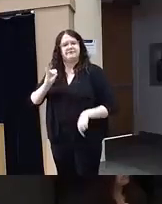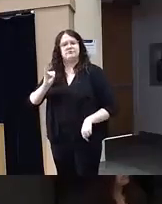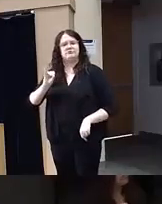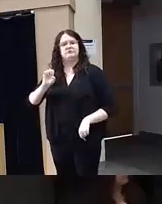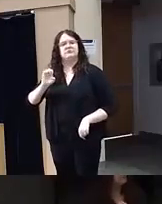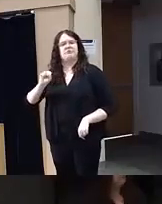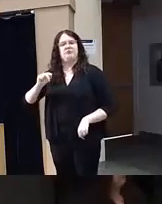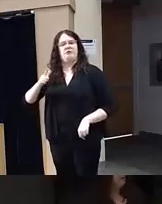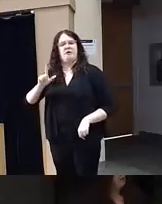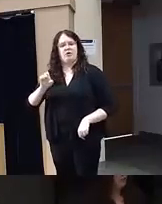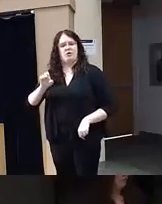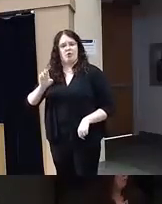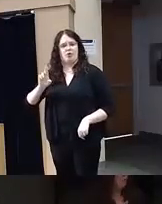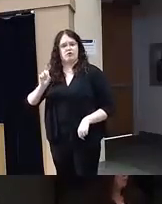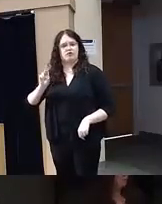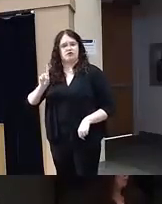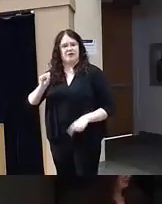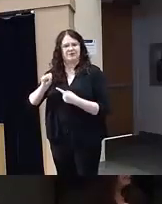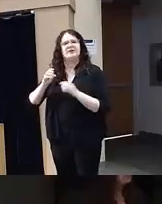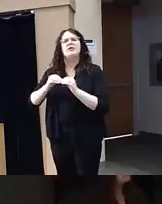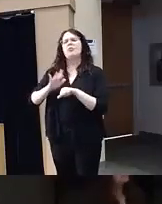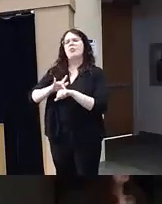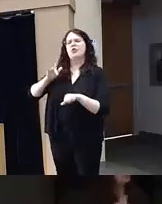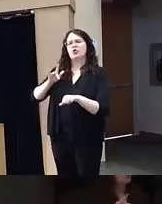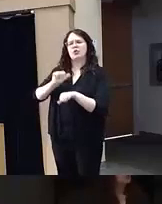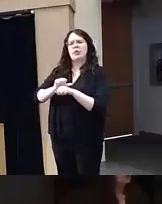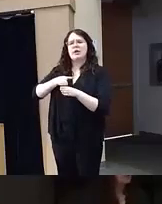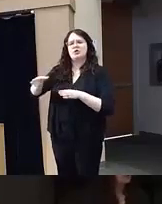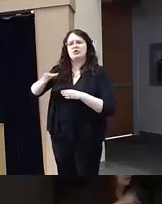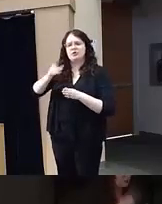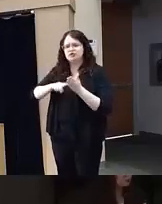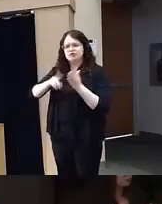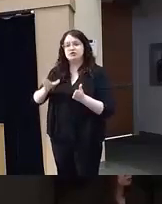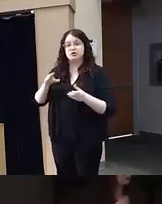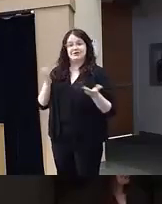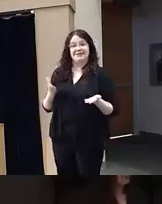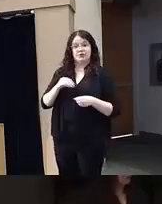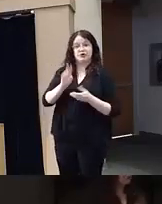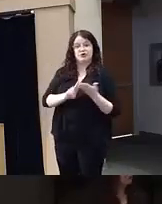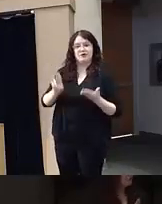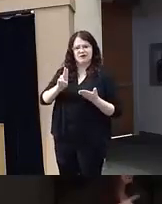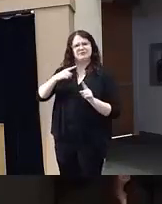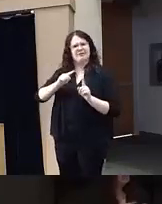these are often earlier career researchers both from within the institution and elsewhere those